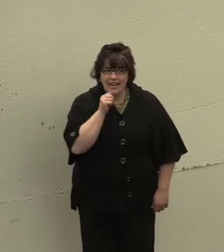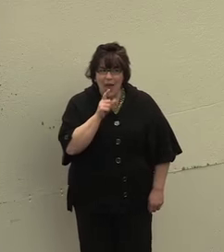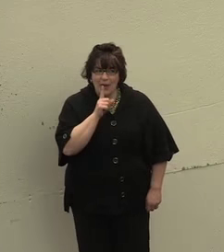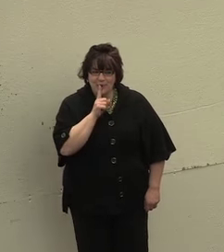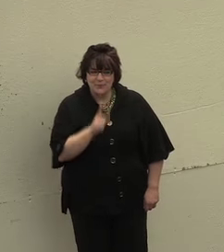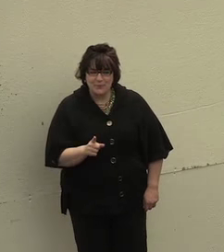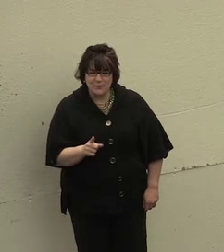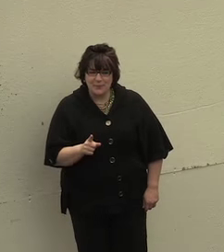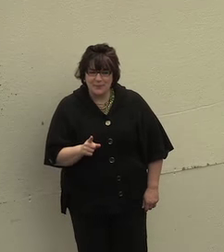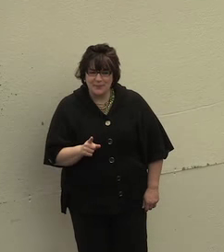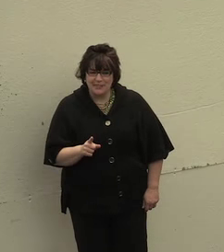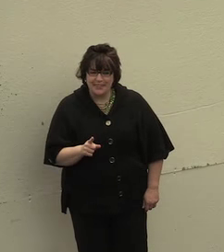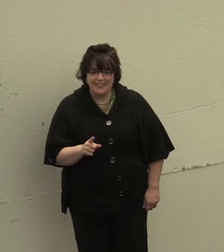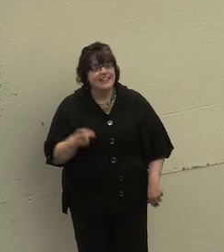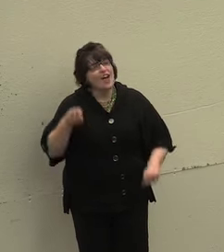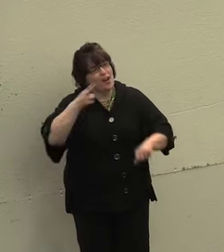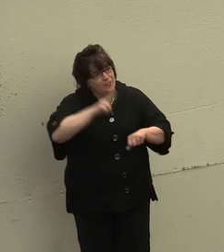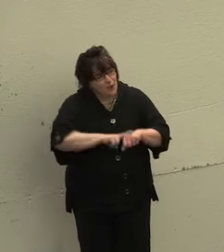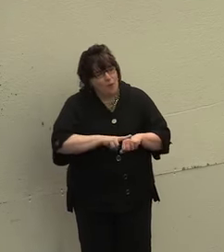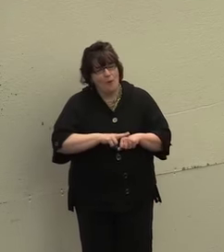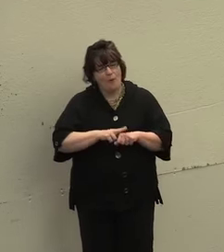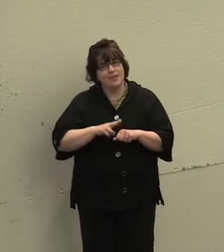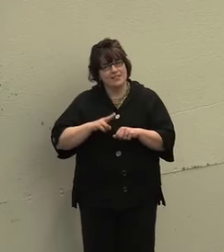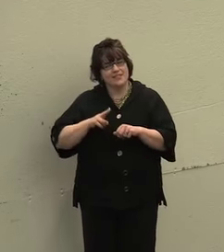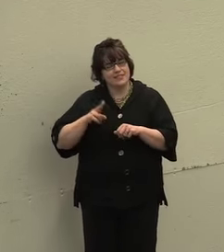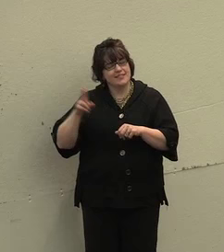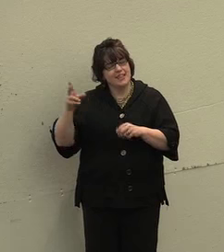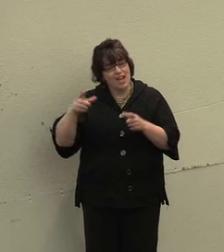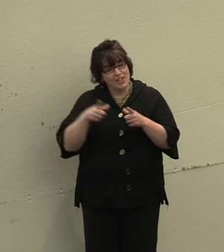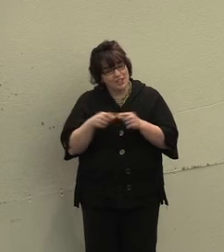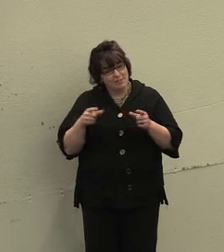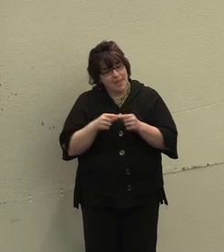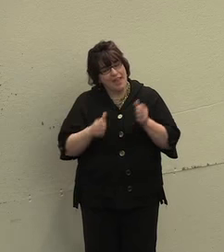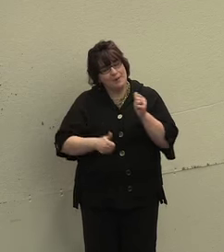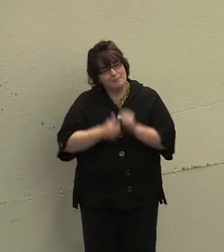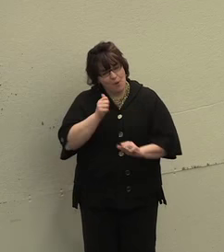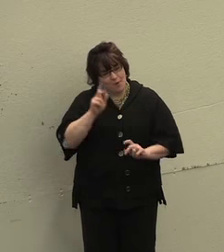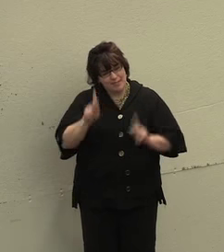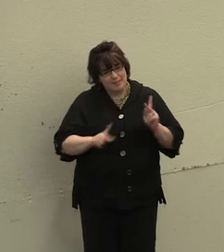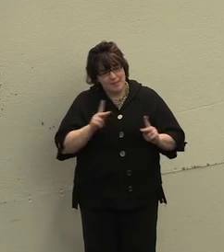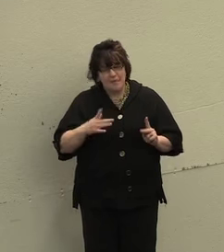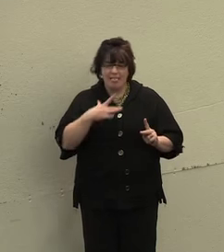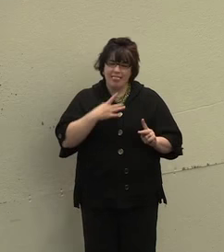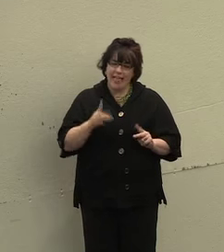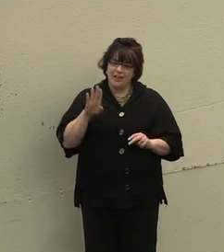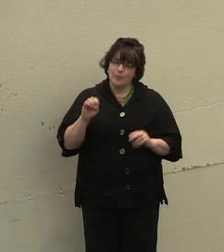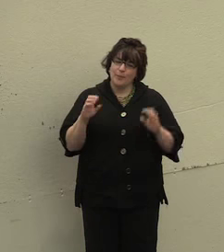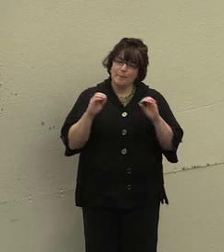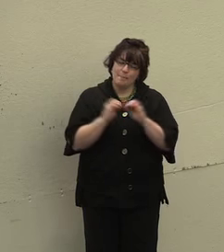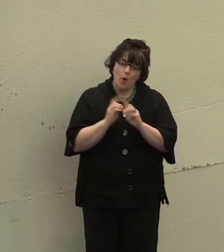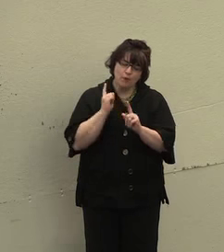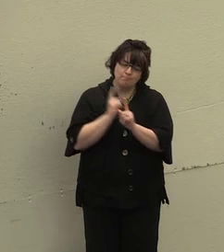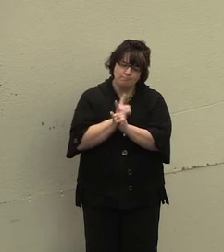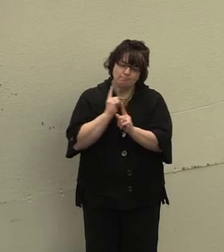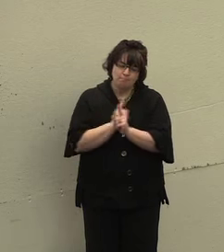But, of course, in Japan, most of the people like to live in the more conventional usual house.